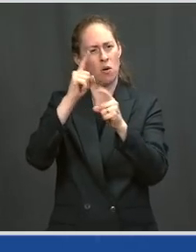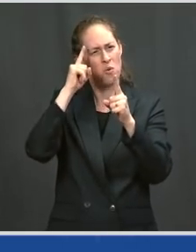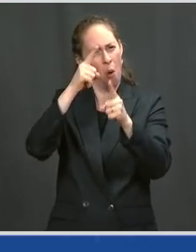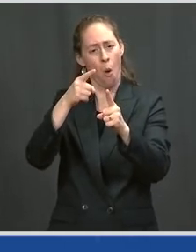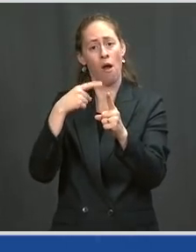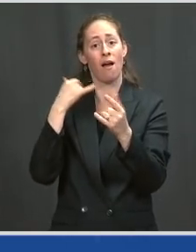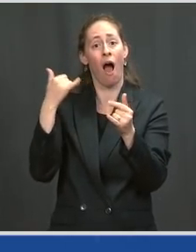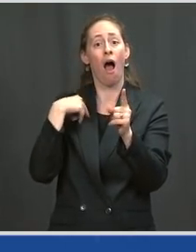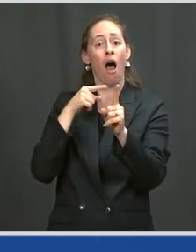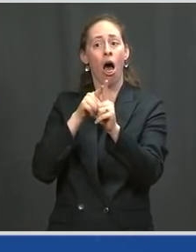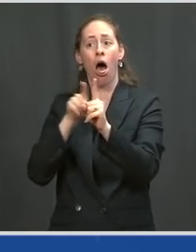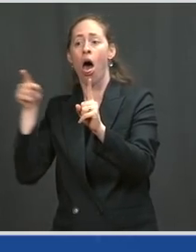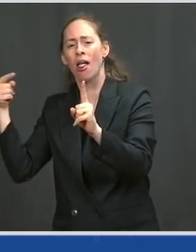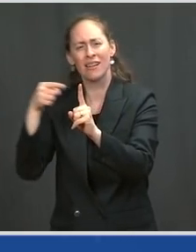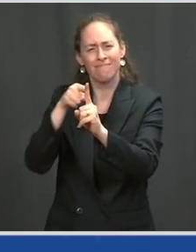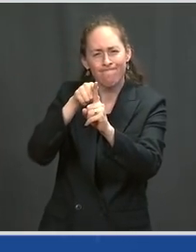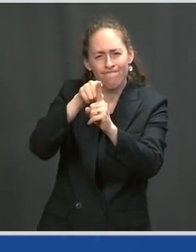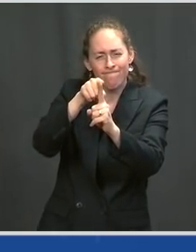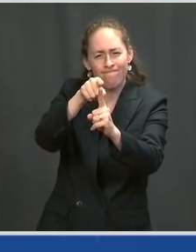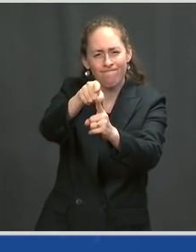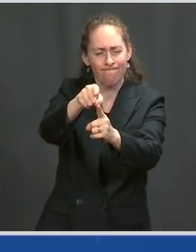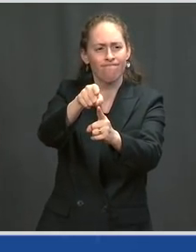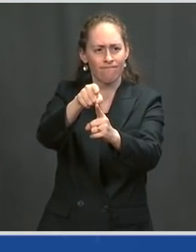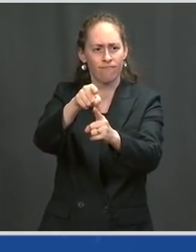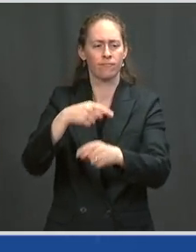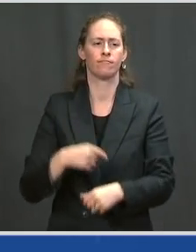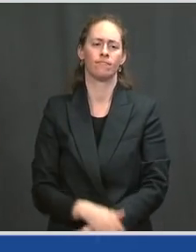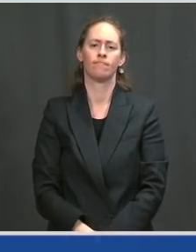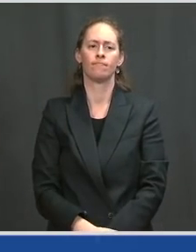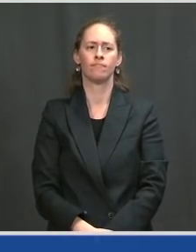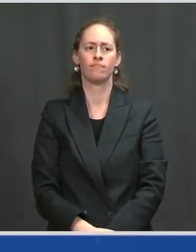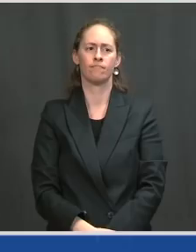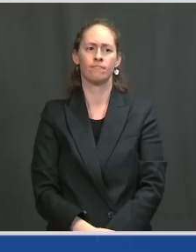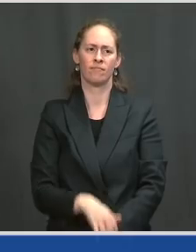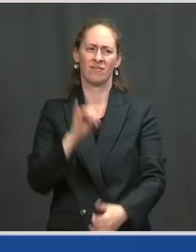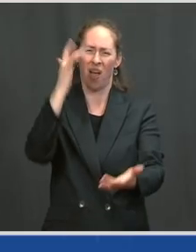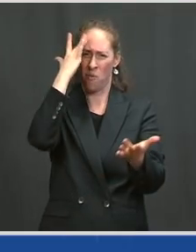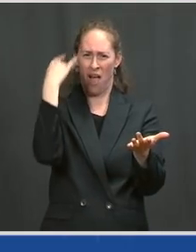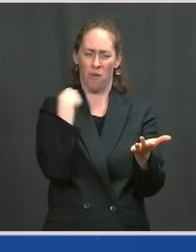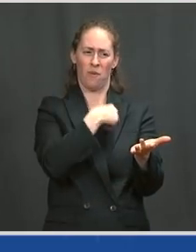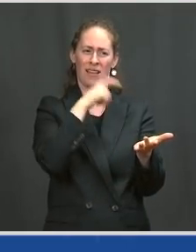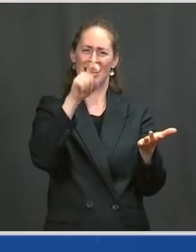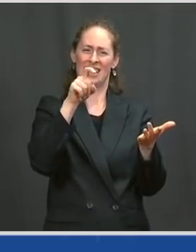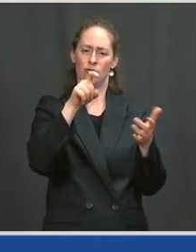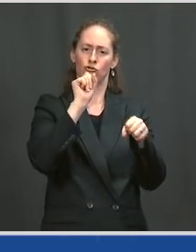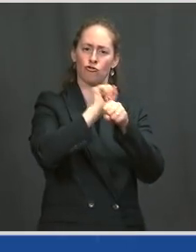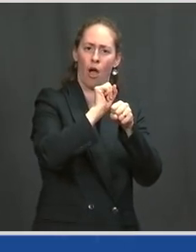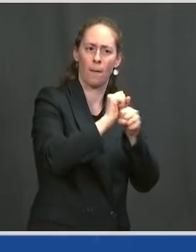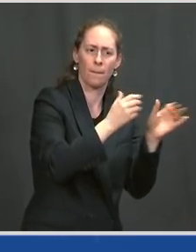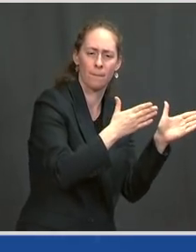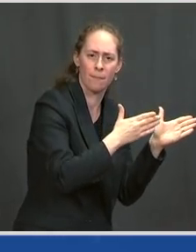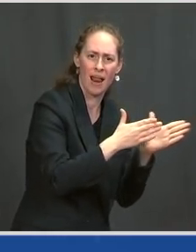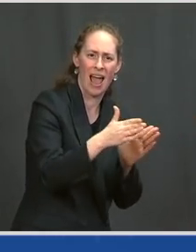That's why we need the American Jobs Plan, which is an eight-year investment -- an eight-year investment strategy